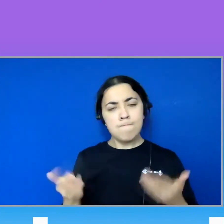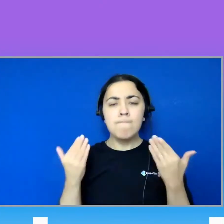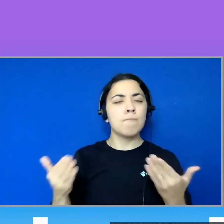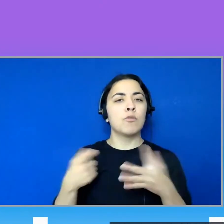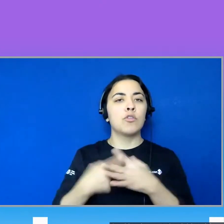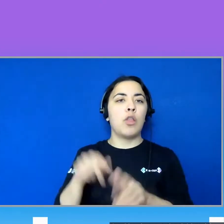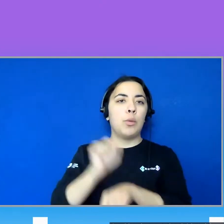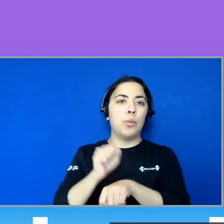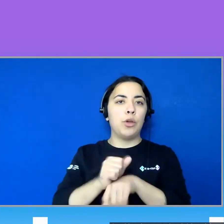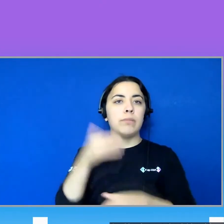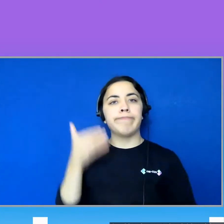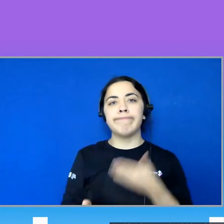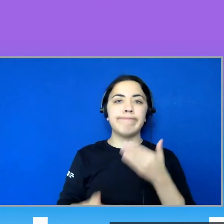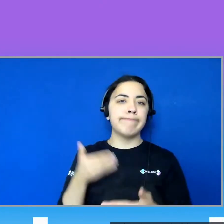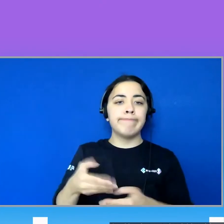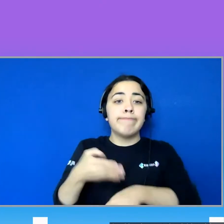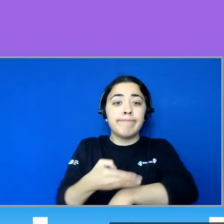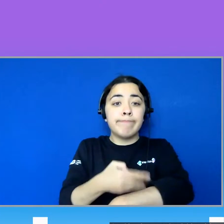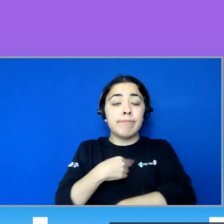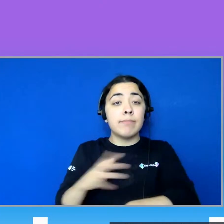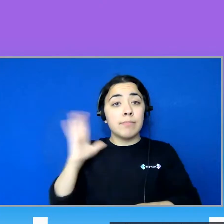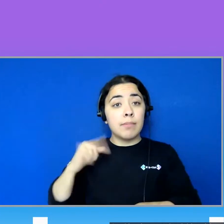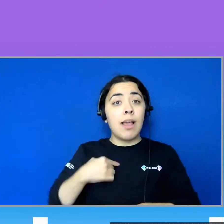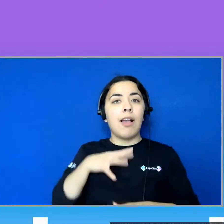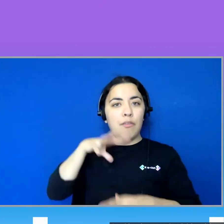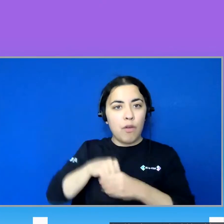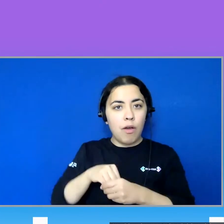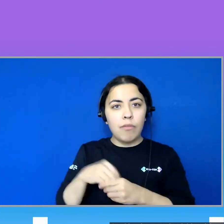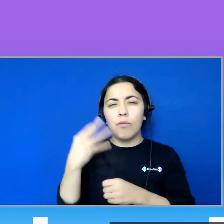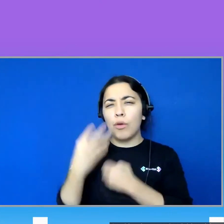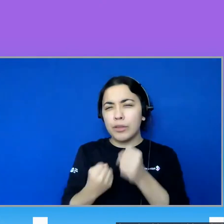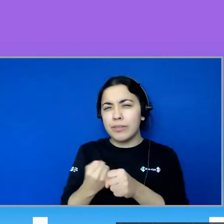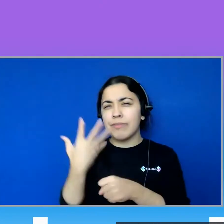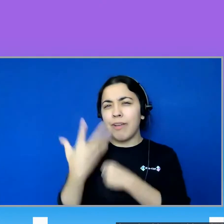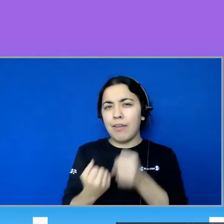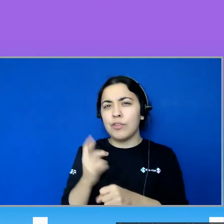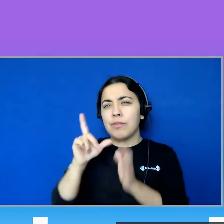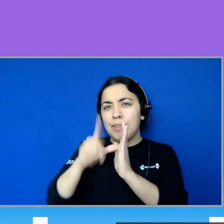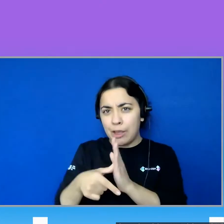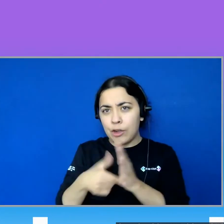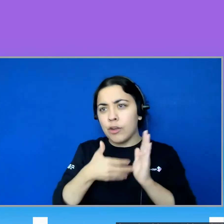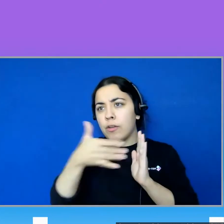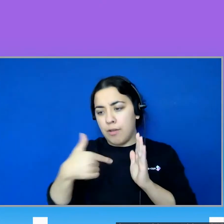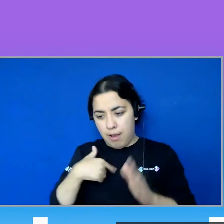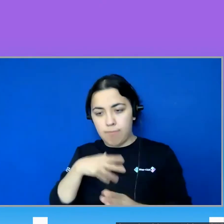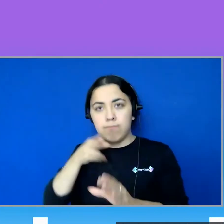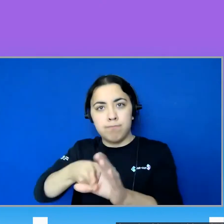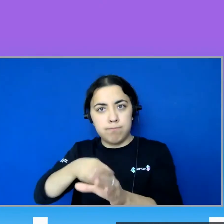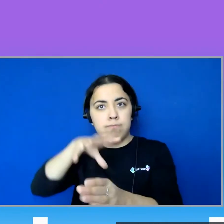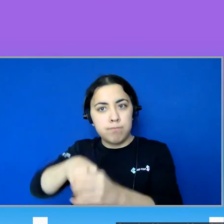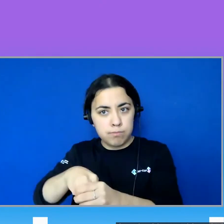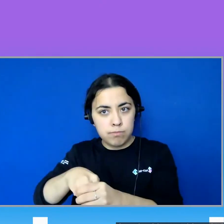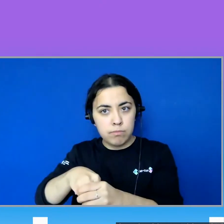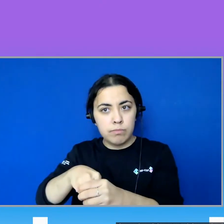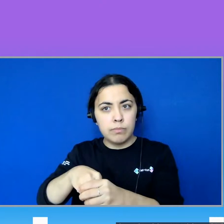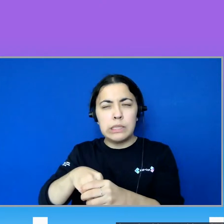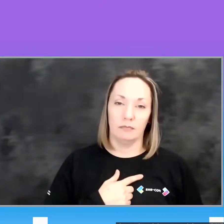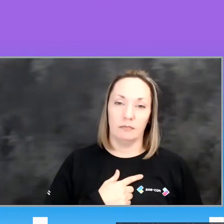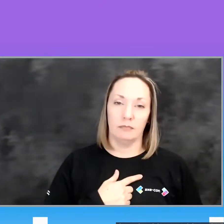started the work. And that's when it started. I got involved